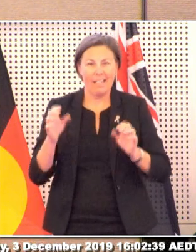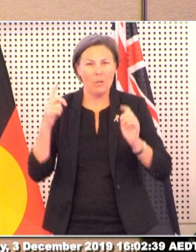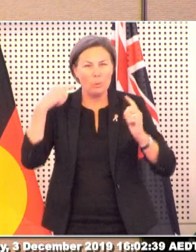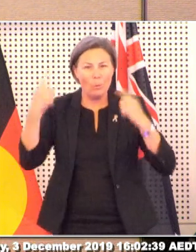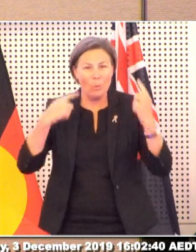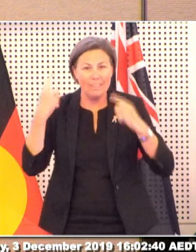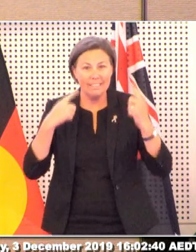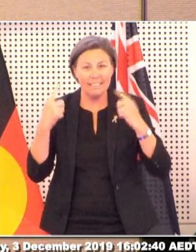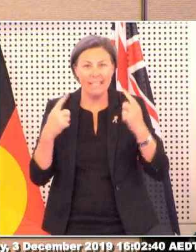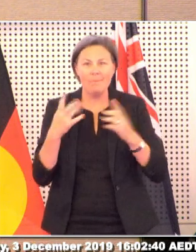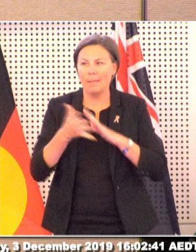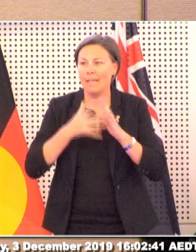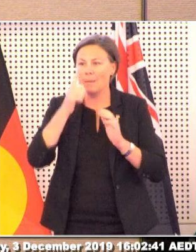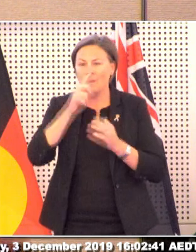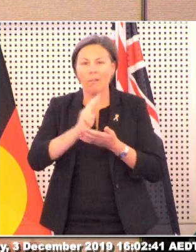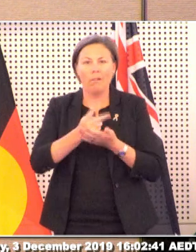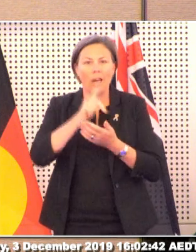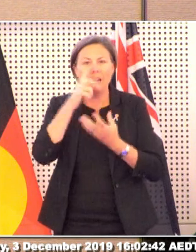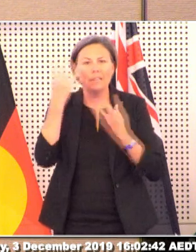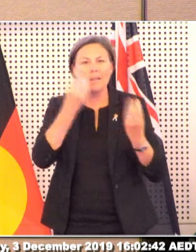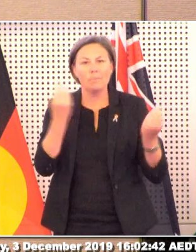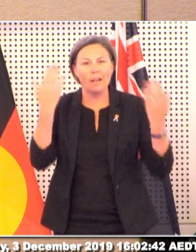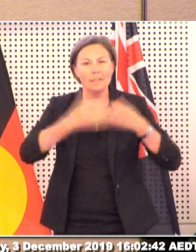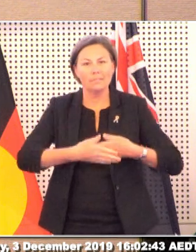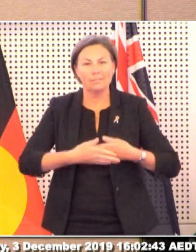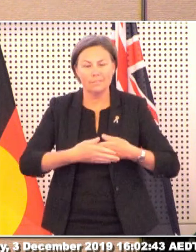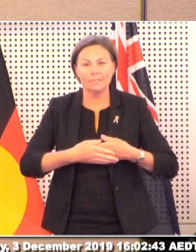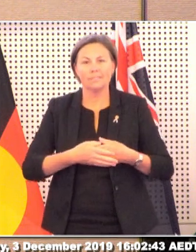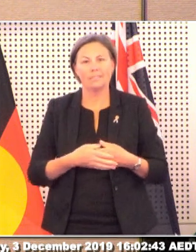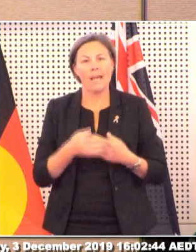And they’re things to me that just go to the overall neglect of – like, I wouldn’t